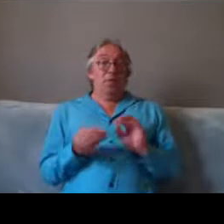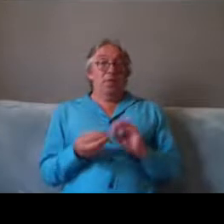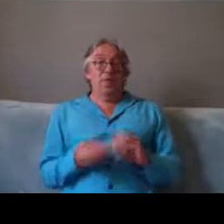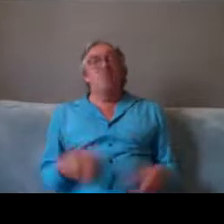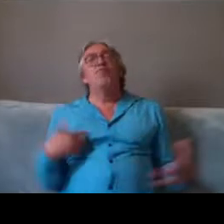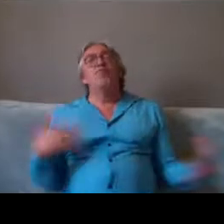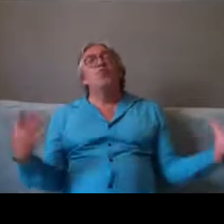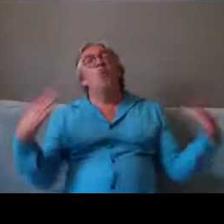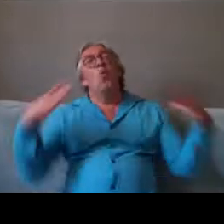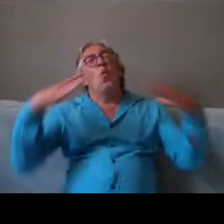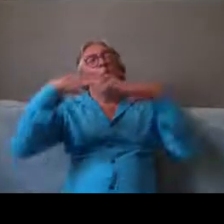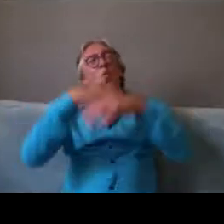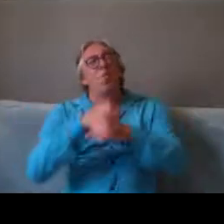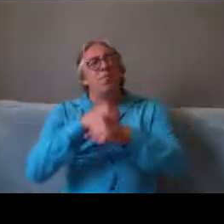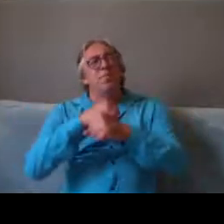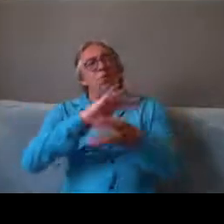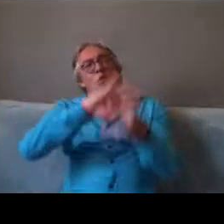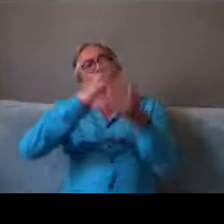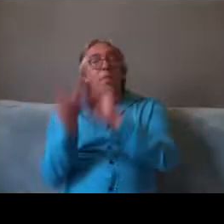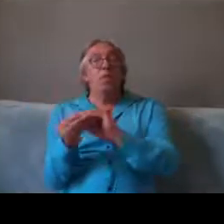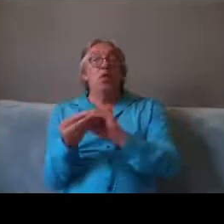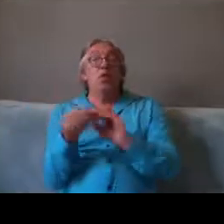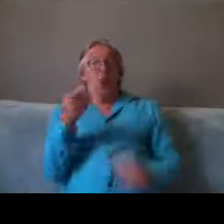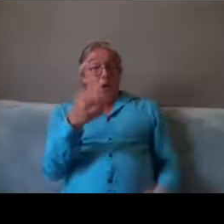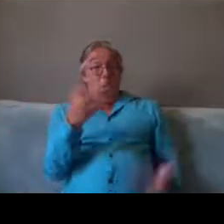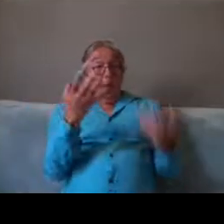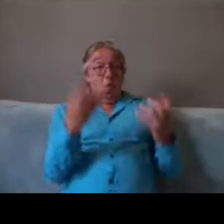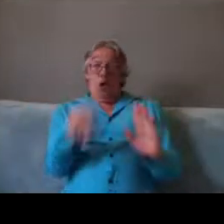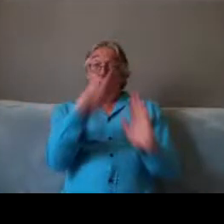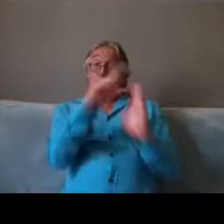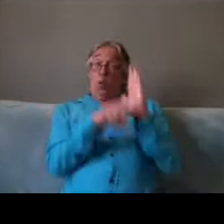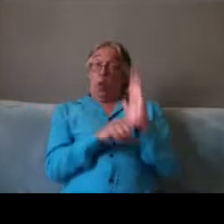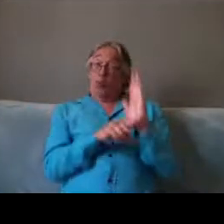So we see there is still a little bit of fear about going abroad